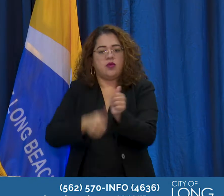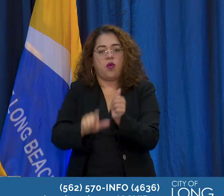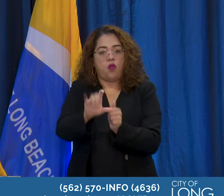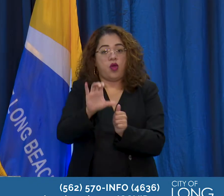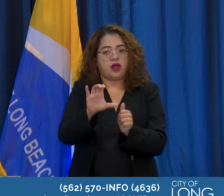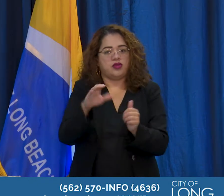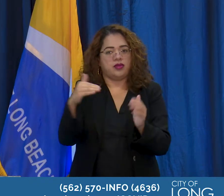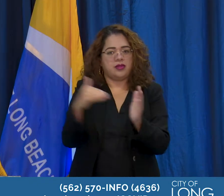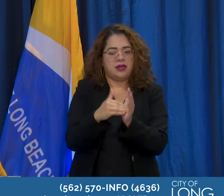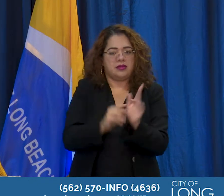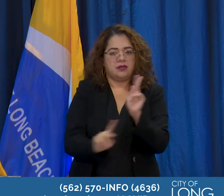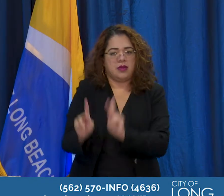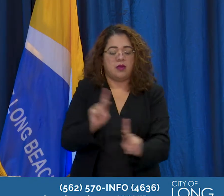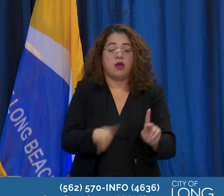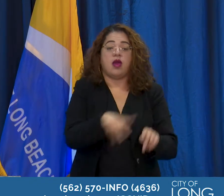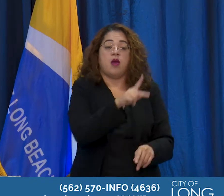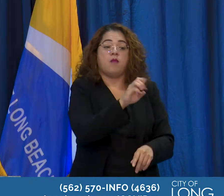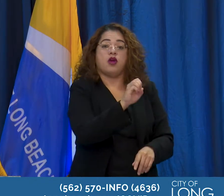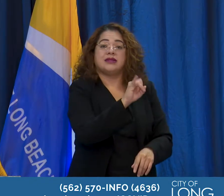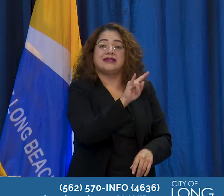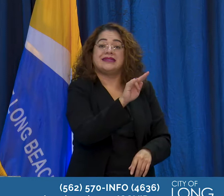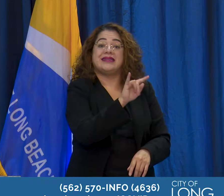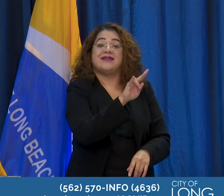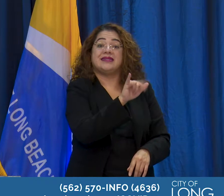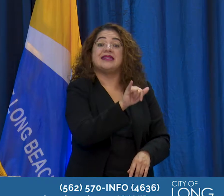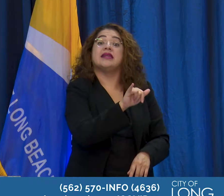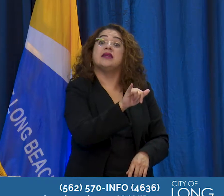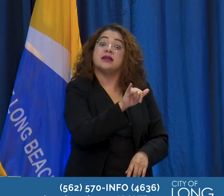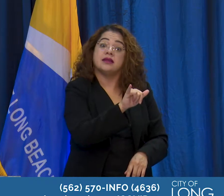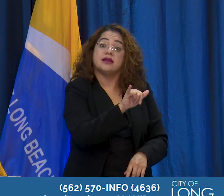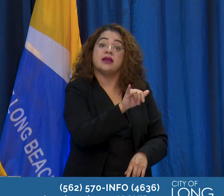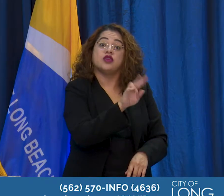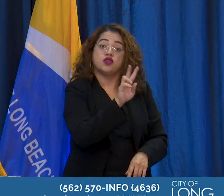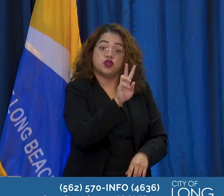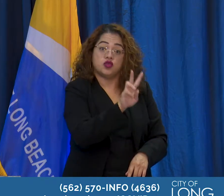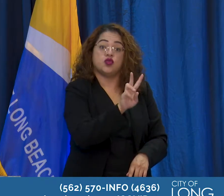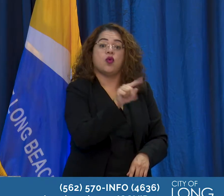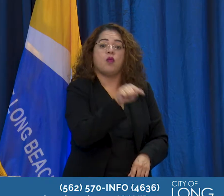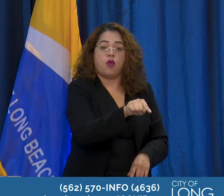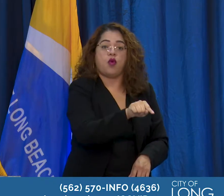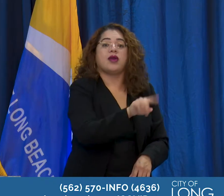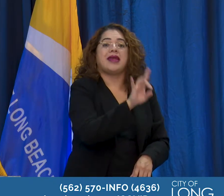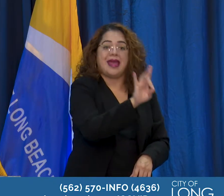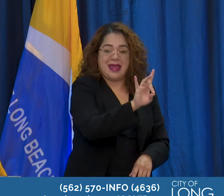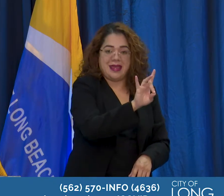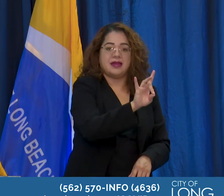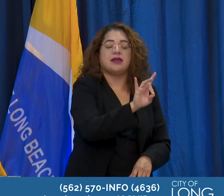rate is at 2.8 percent in L.A County. And if you think about last week, we're at 2.8 percent now.